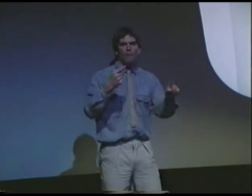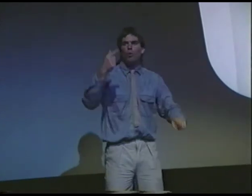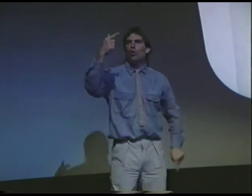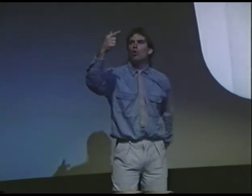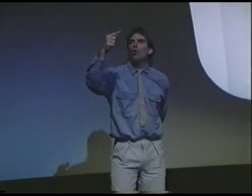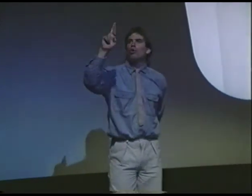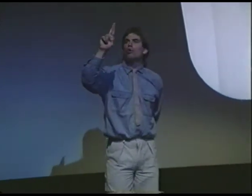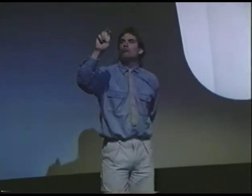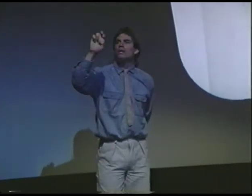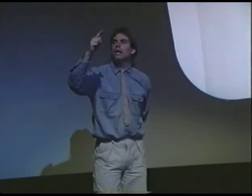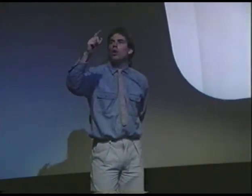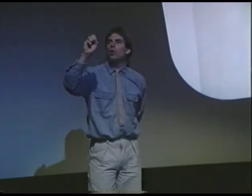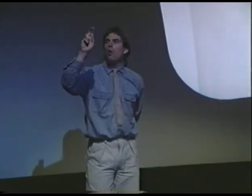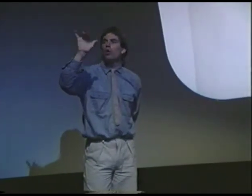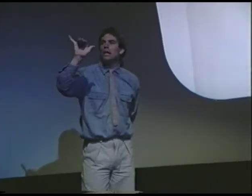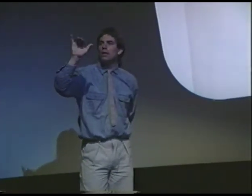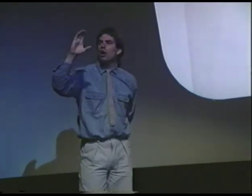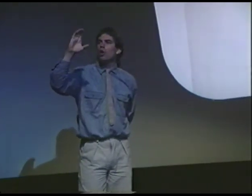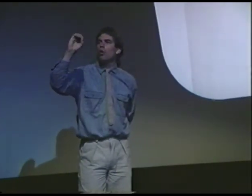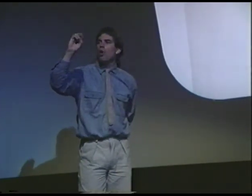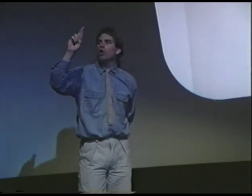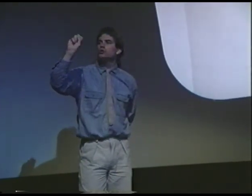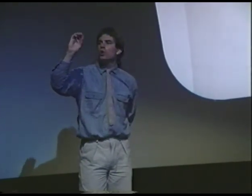OK, so now I'll a full demonstration of a poem